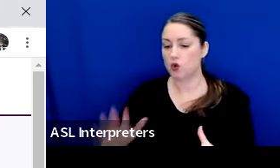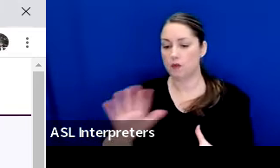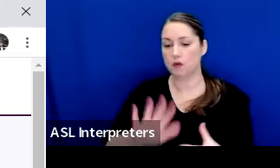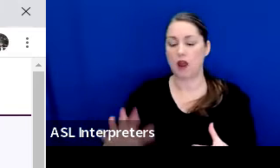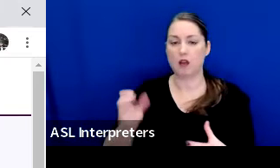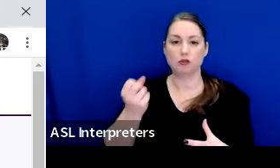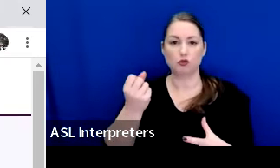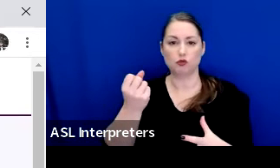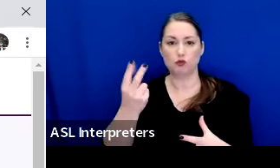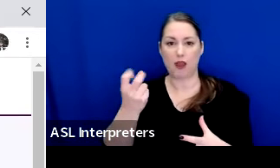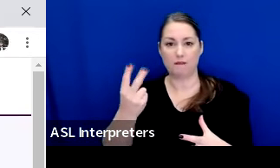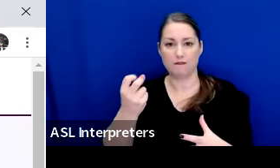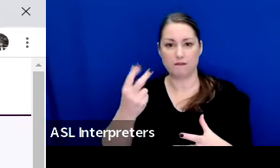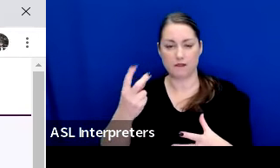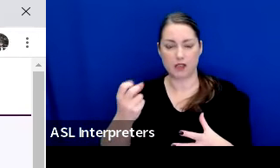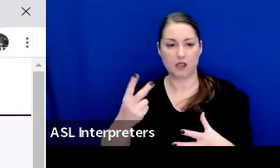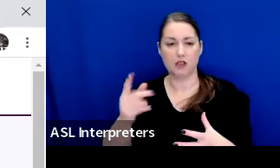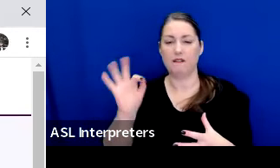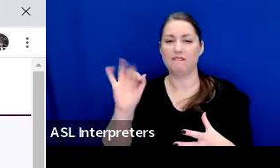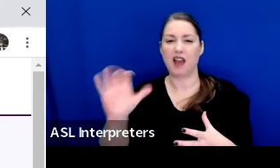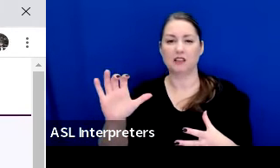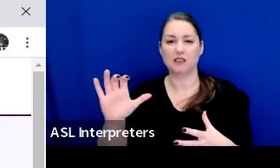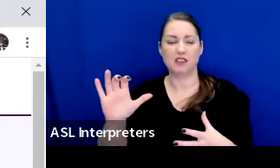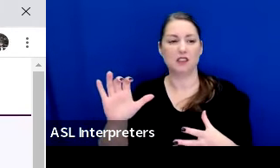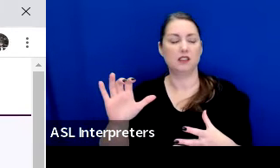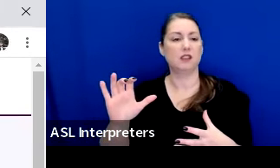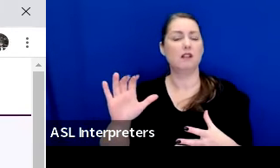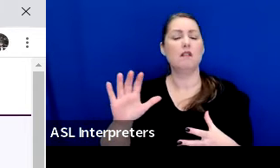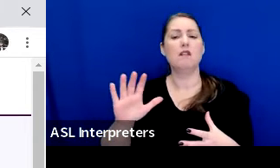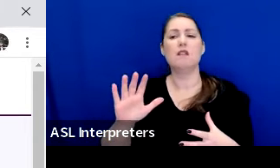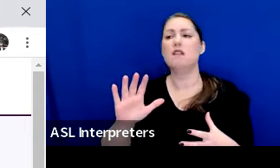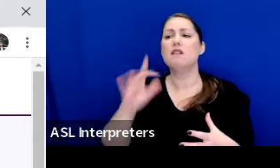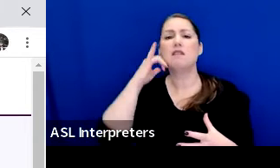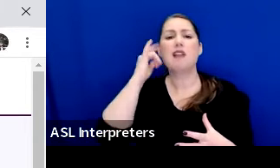from all over California, and we created courses in my other math